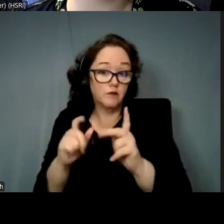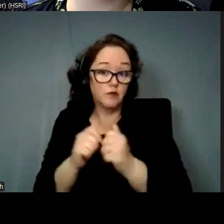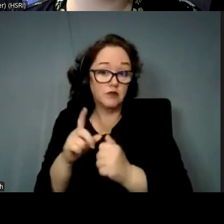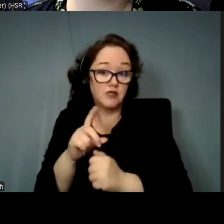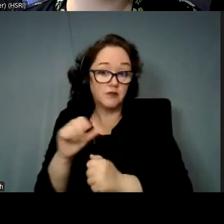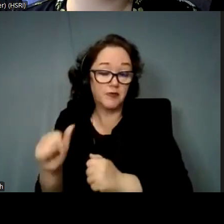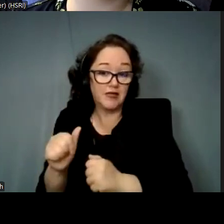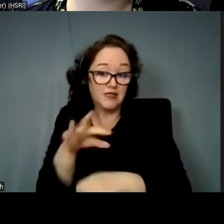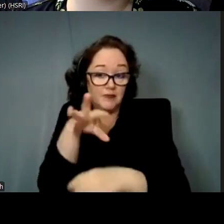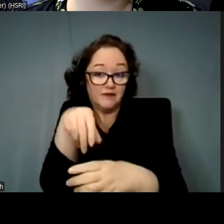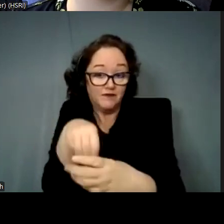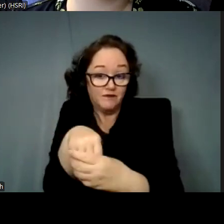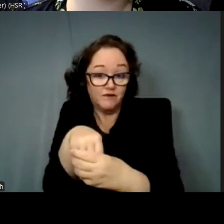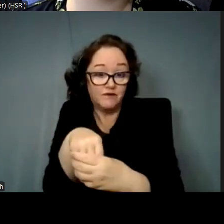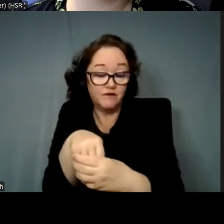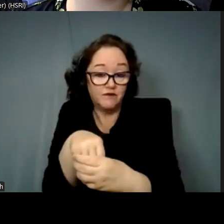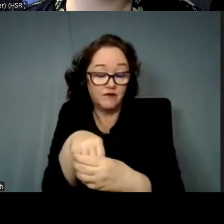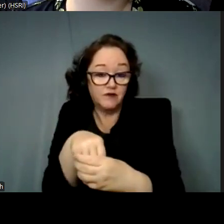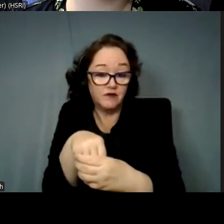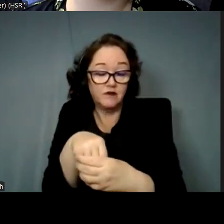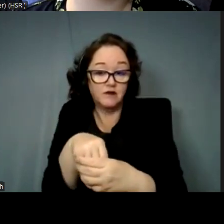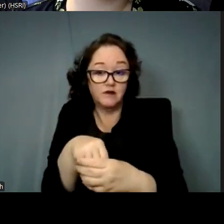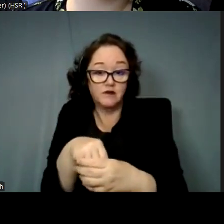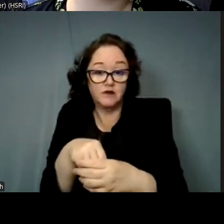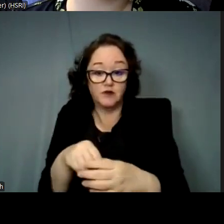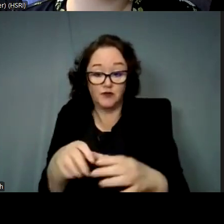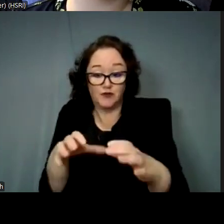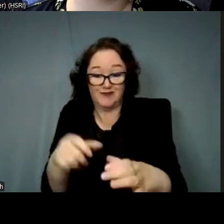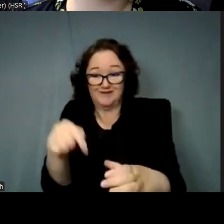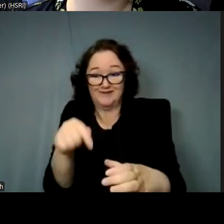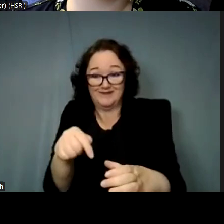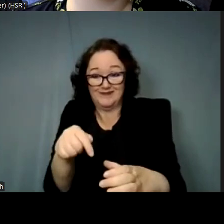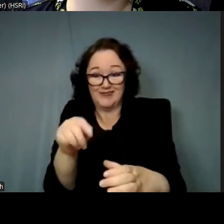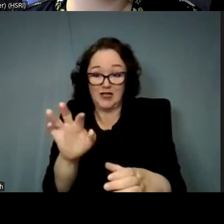appointed councils and committees, to be in